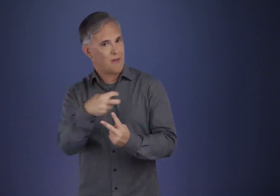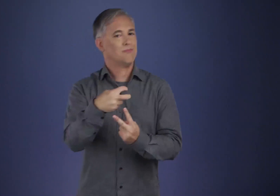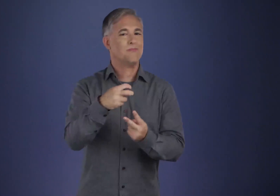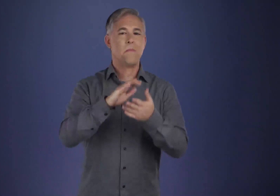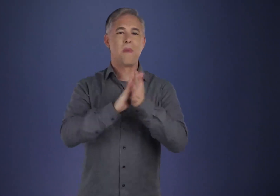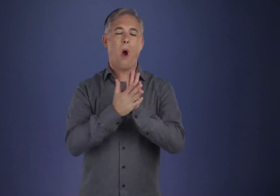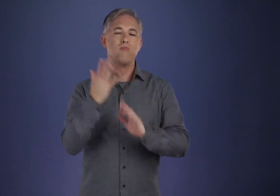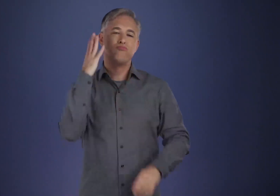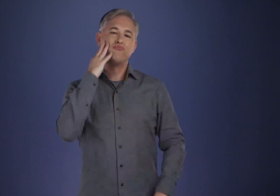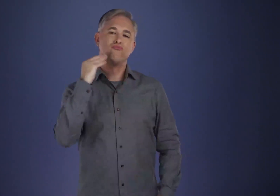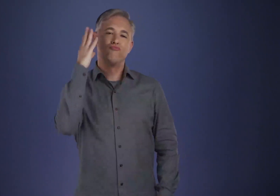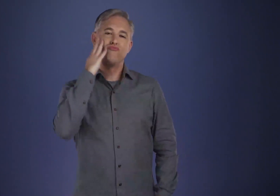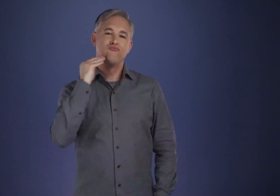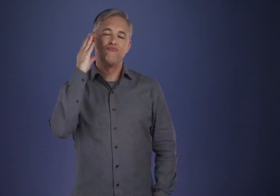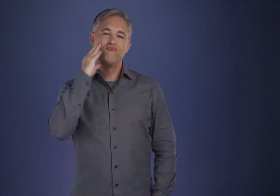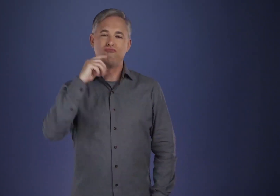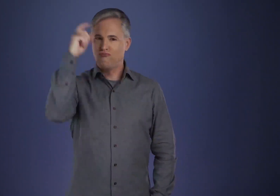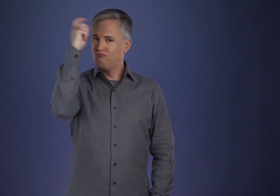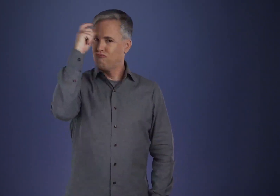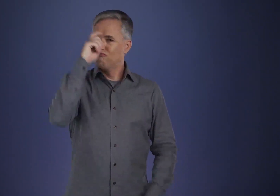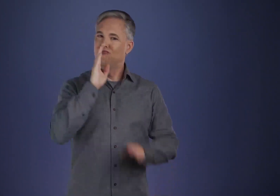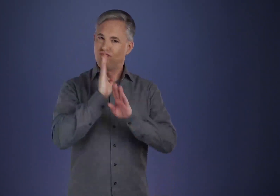has gone through this process in some degree.